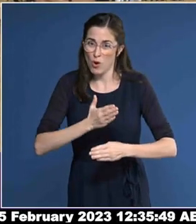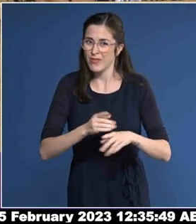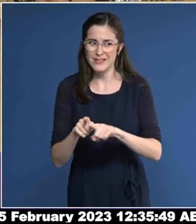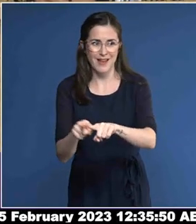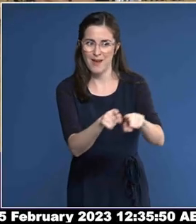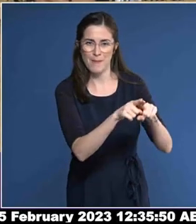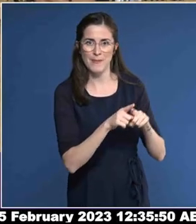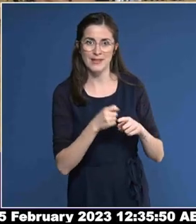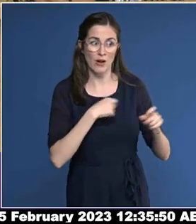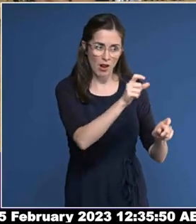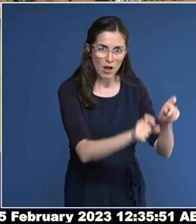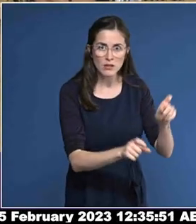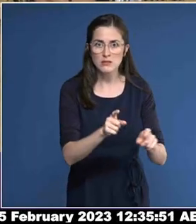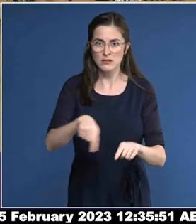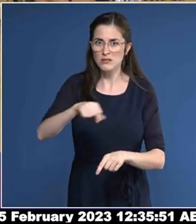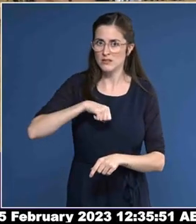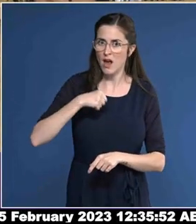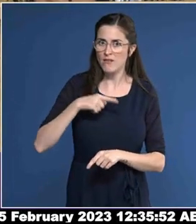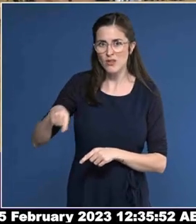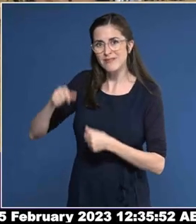For Disability Trust?